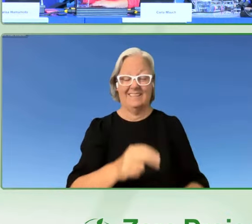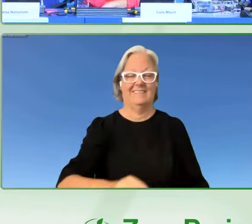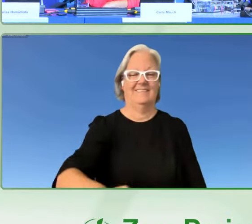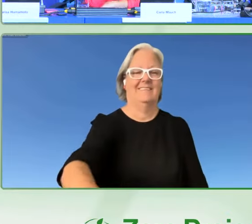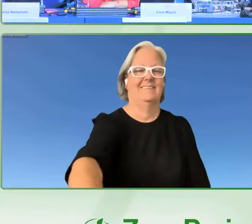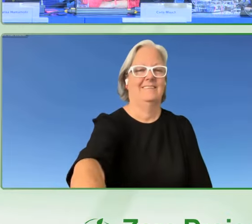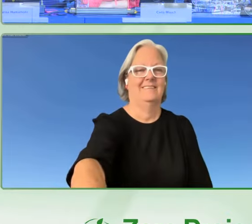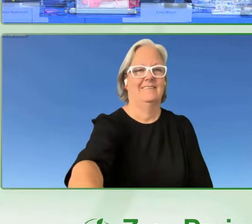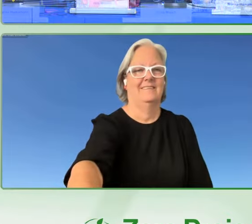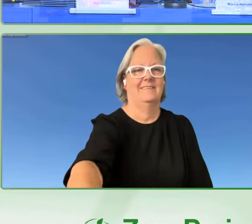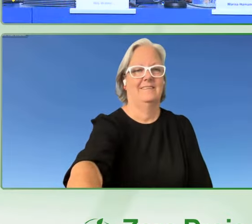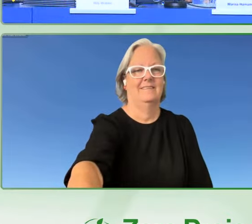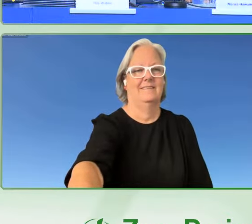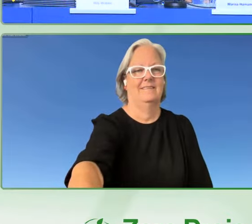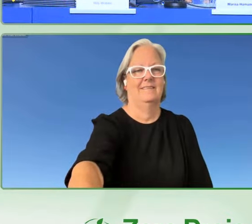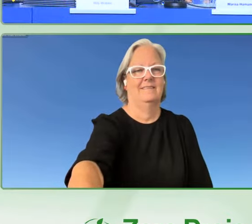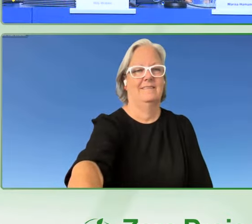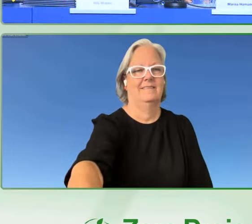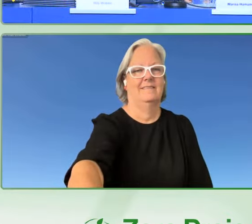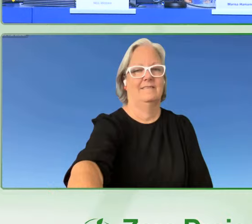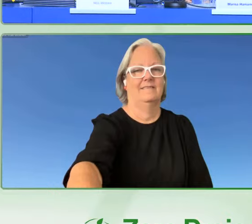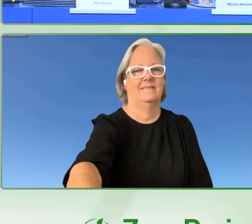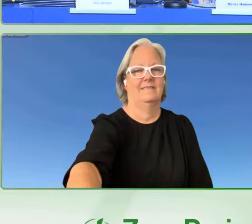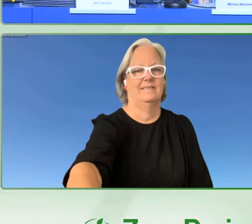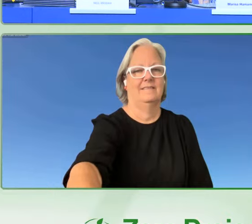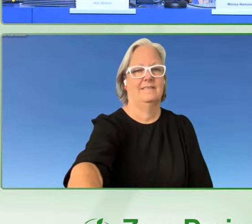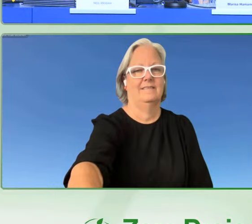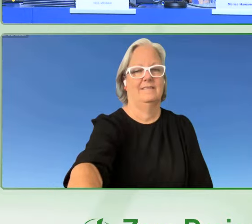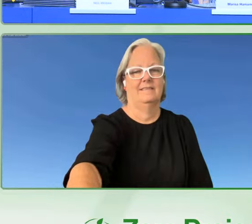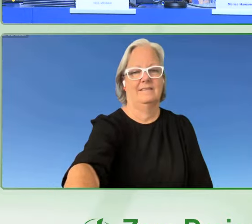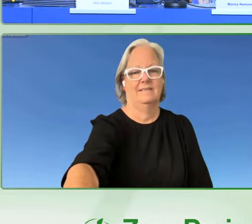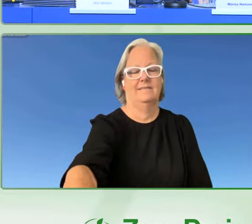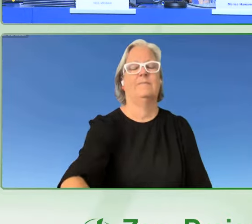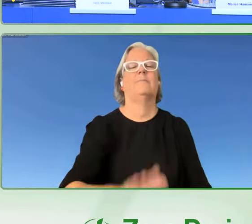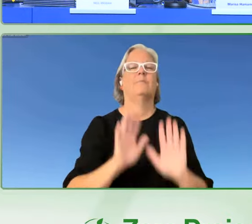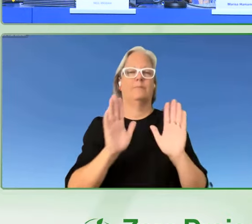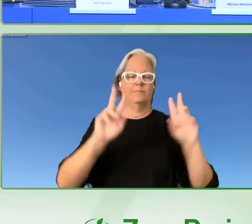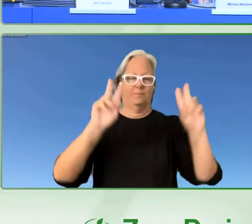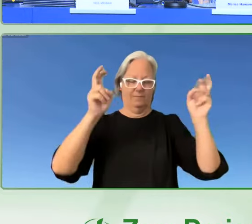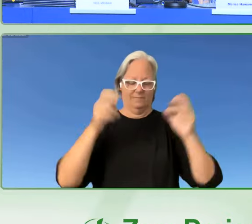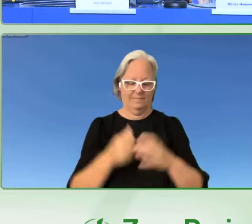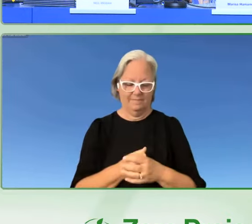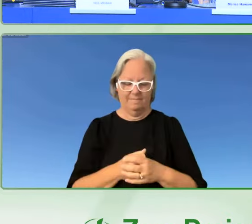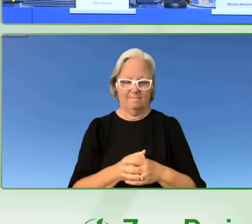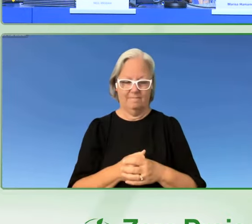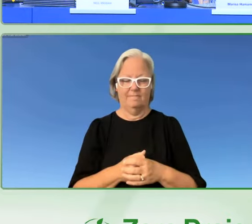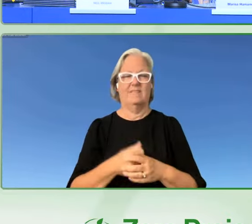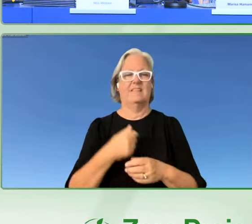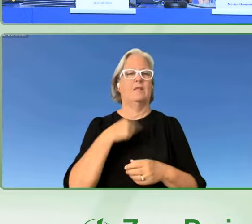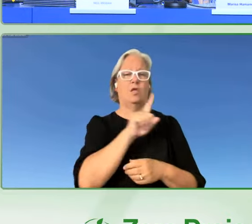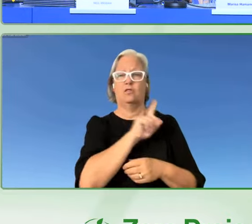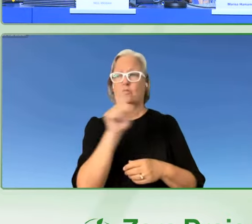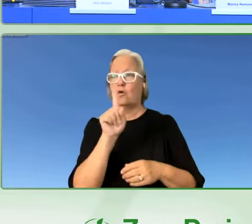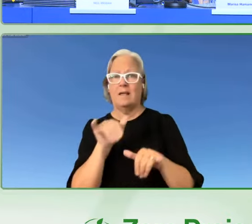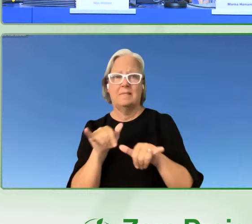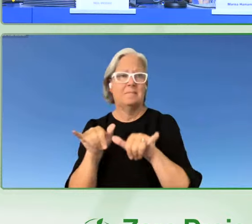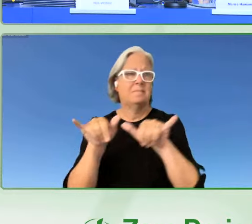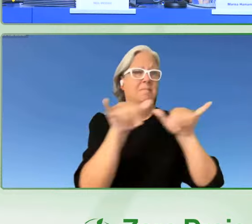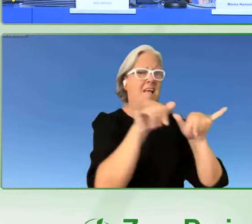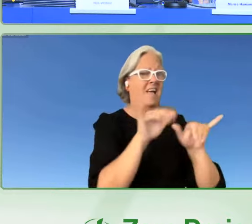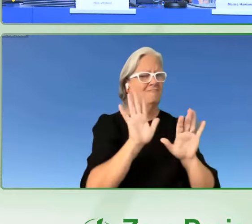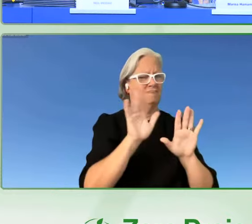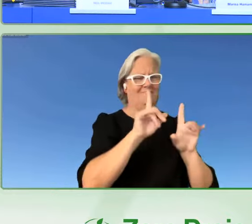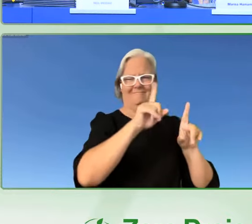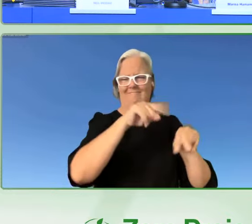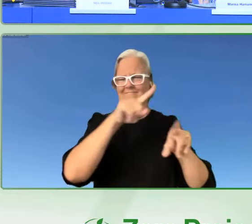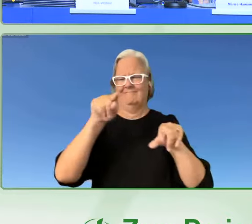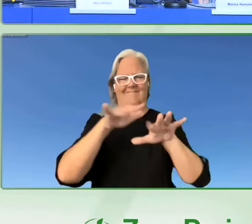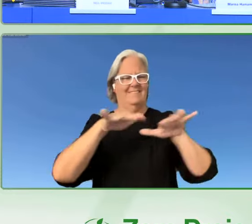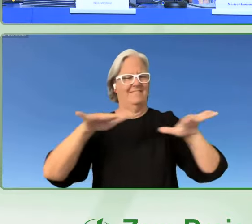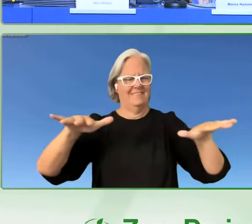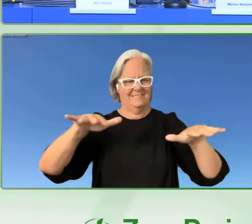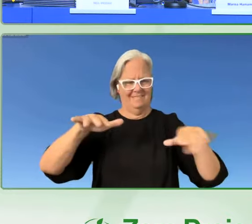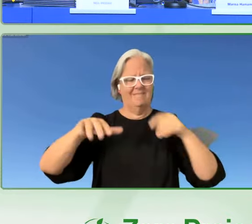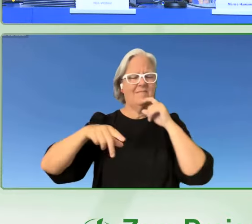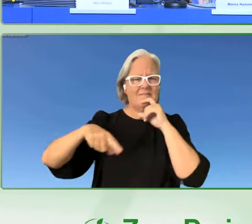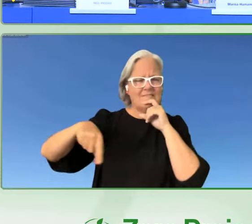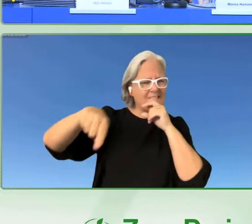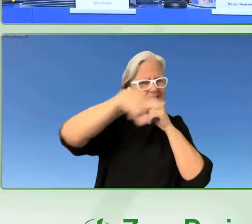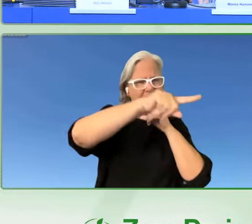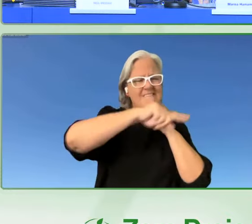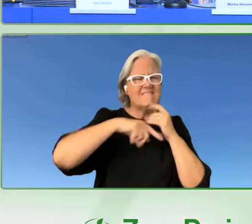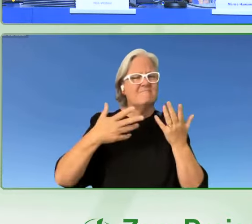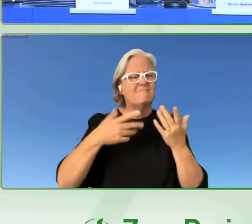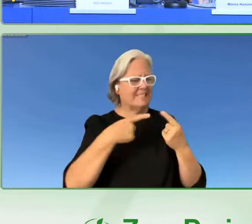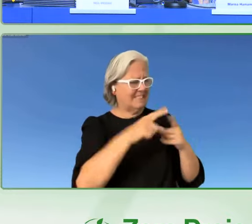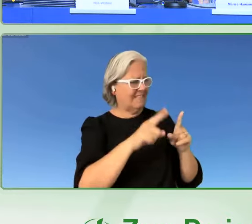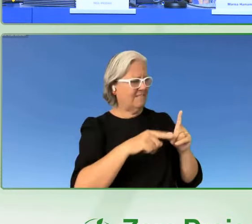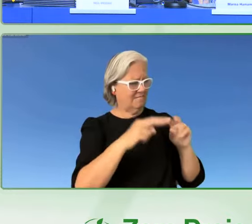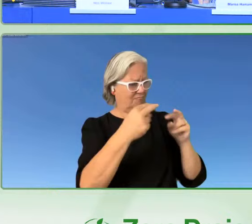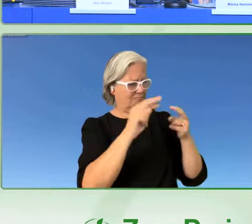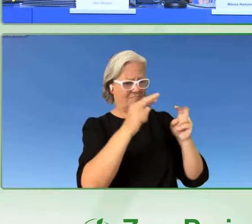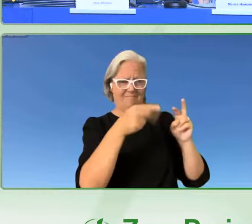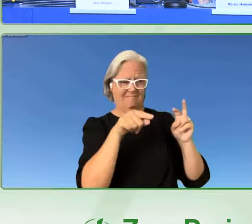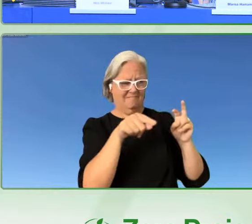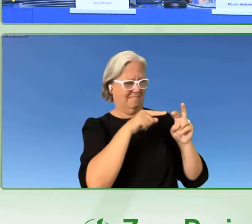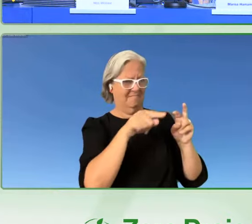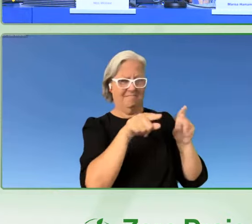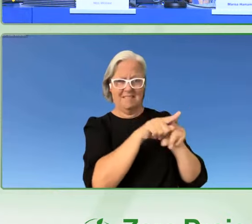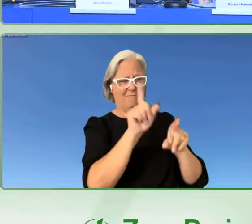A survey conducted by a museum in Japan revealed that more than half of high school students